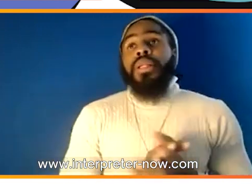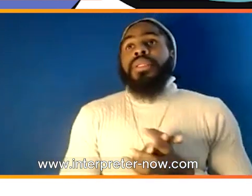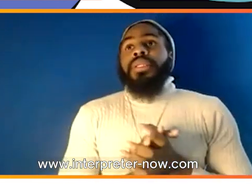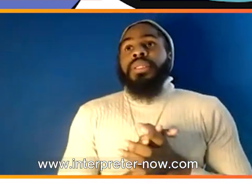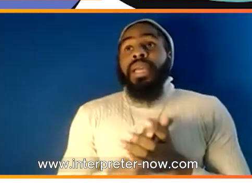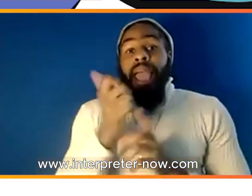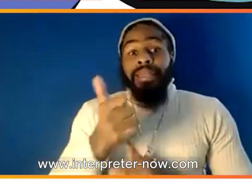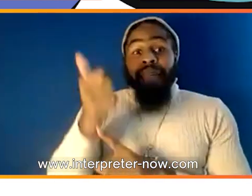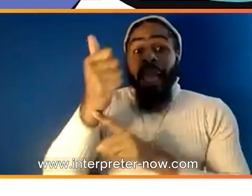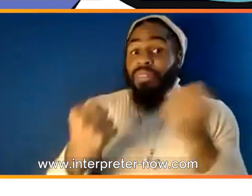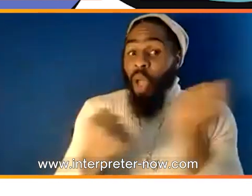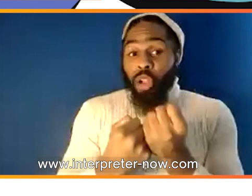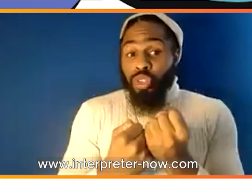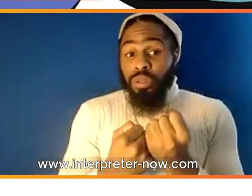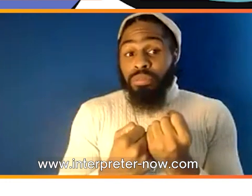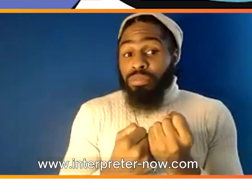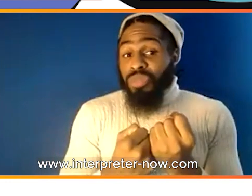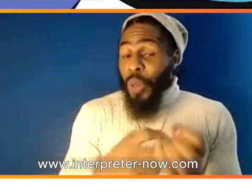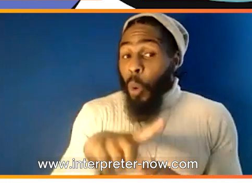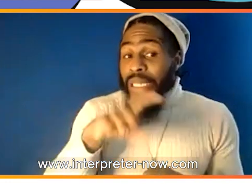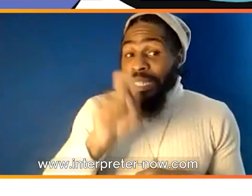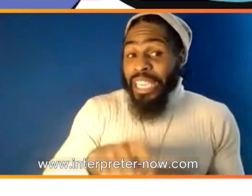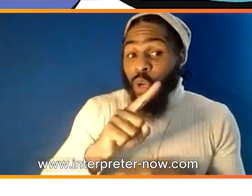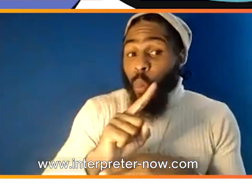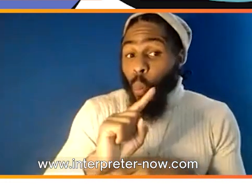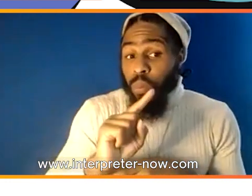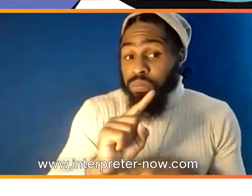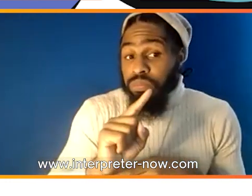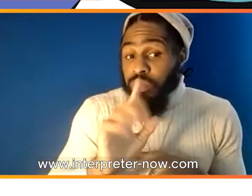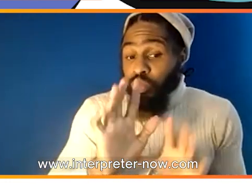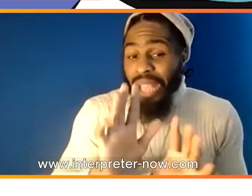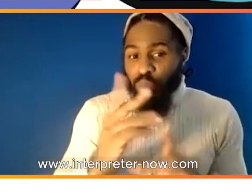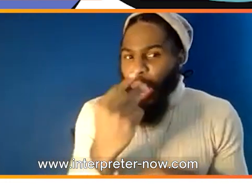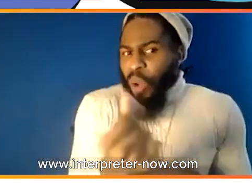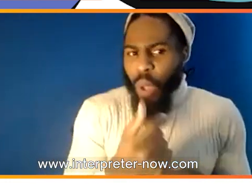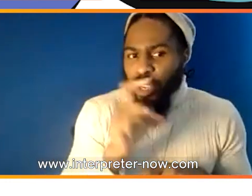trying to find the right words, demonstrate is not the right way, maybe a little too passionate